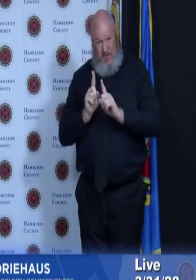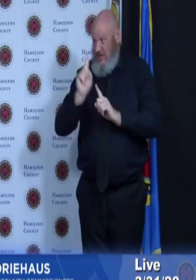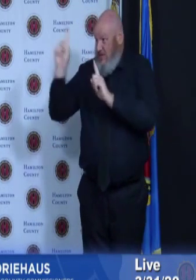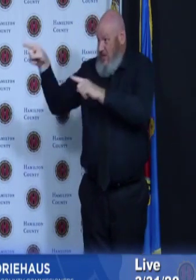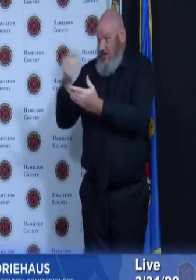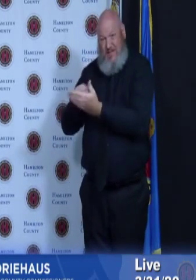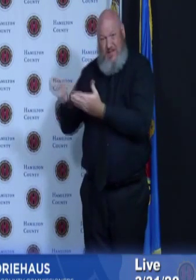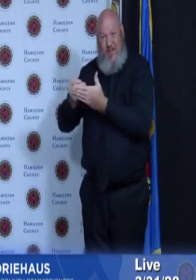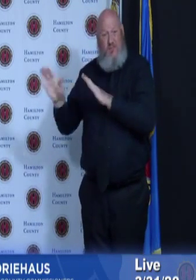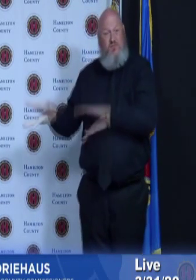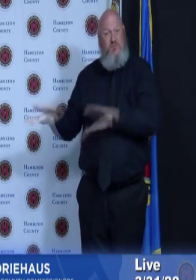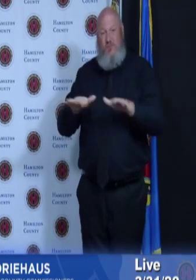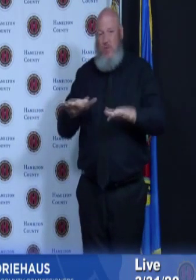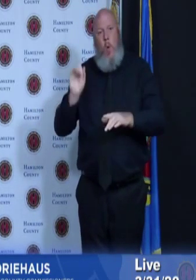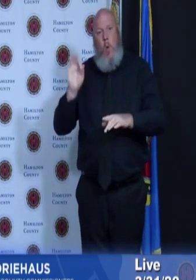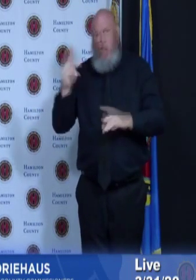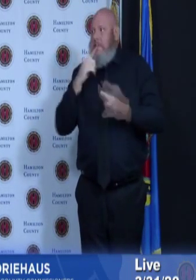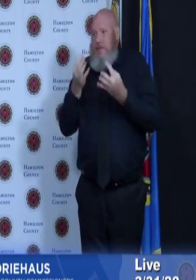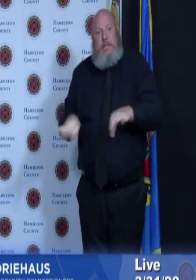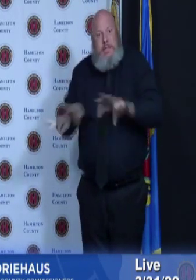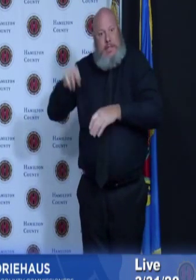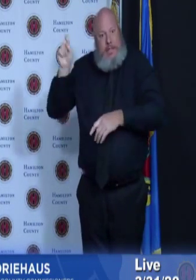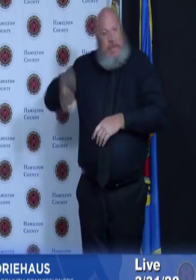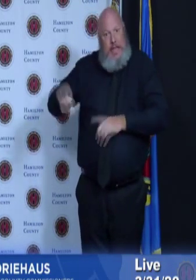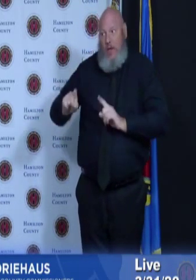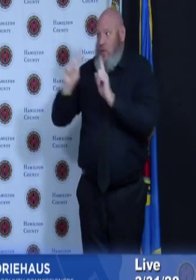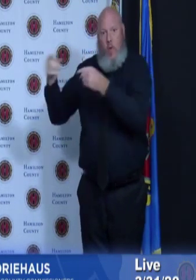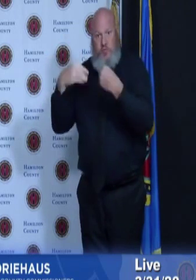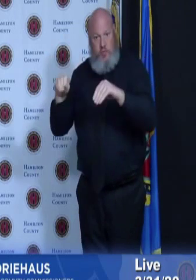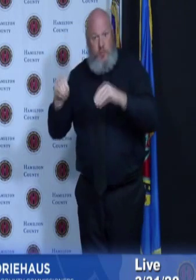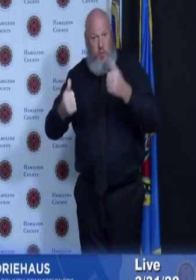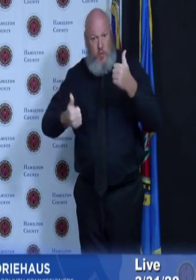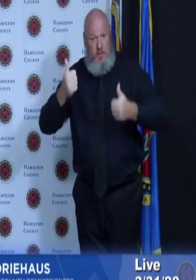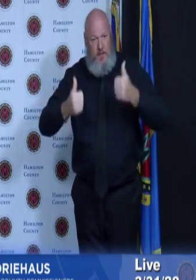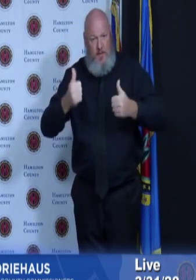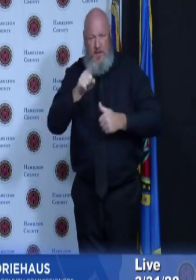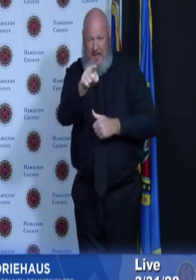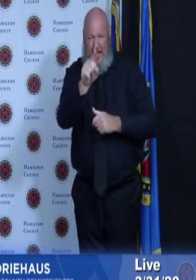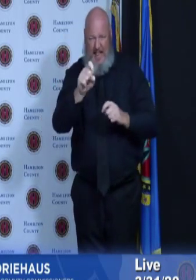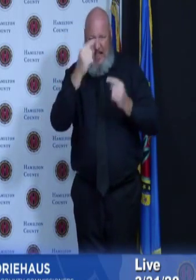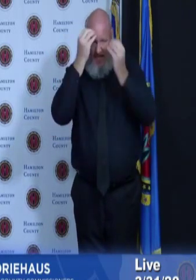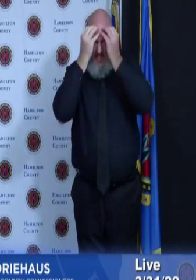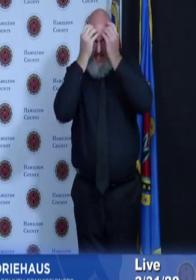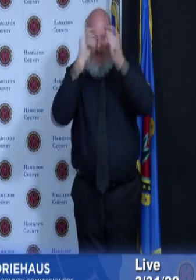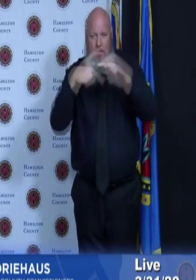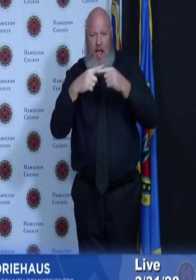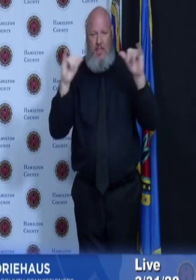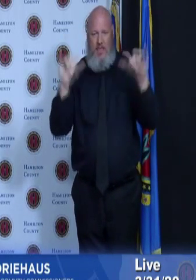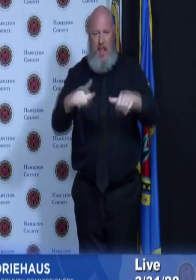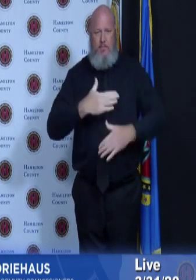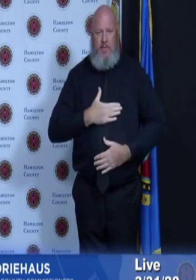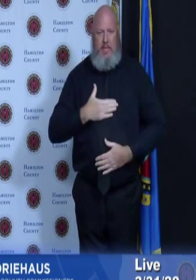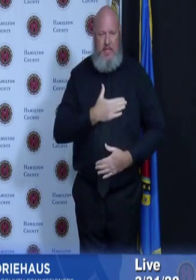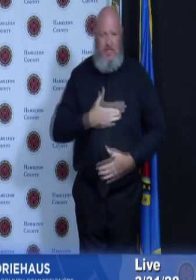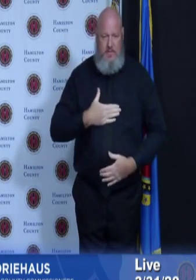flatten the curve we heard from the Emergency Management Agency yesterday on